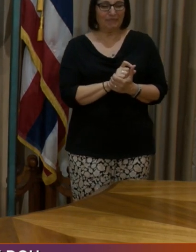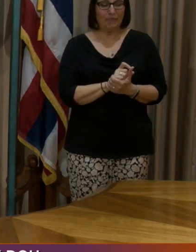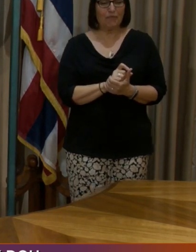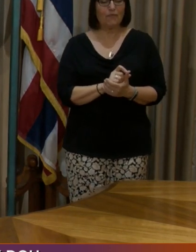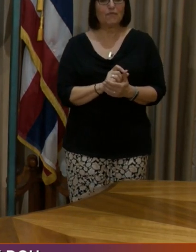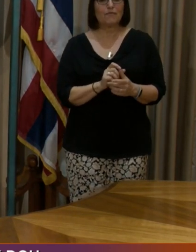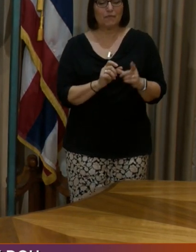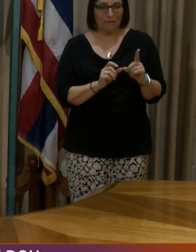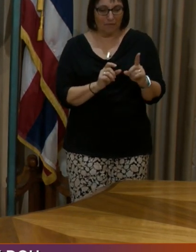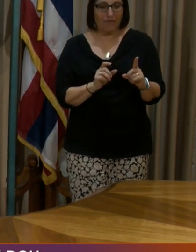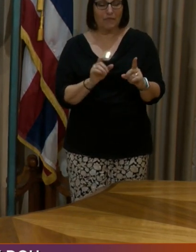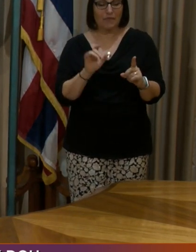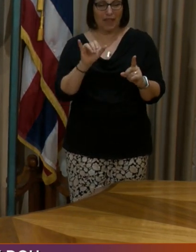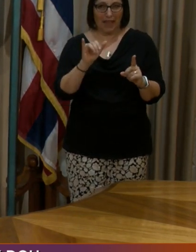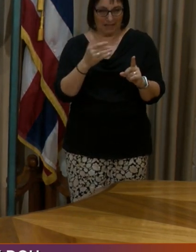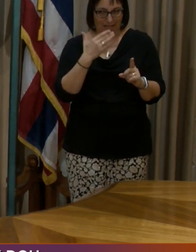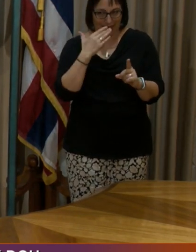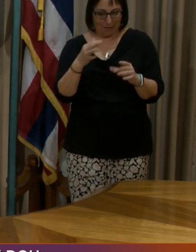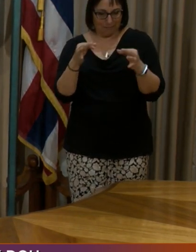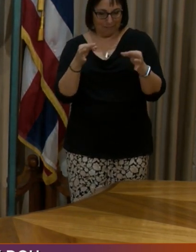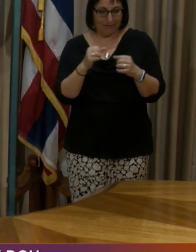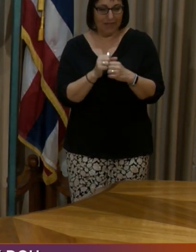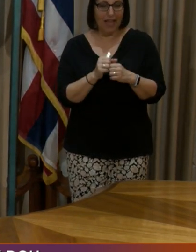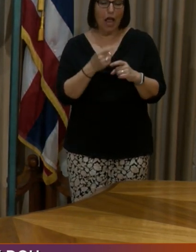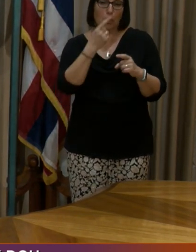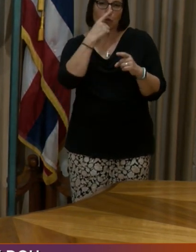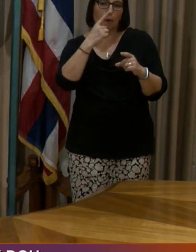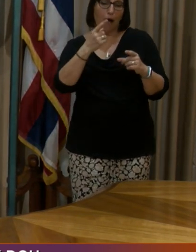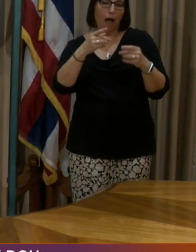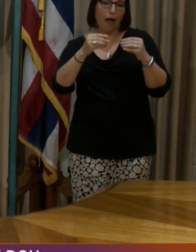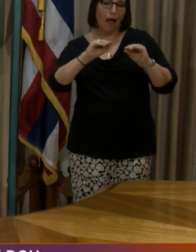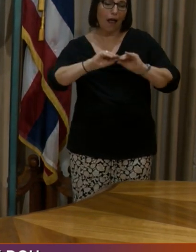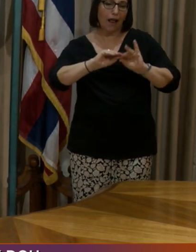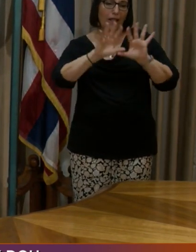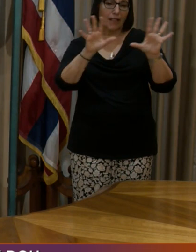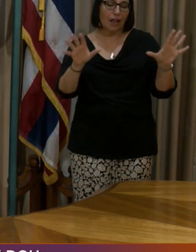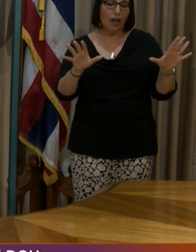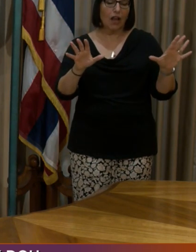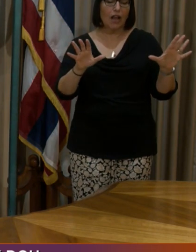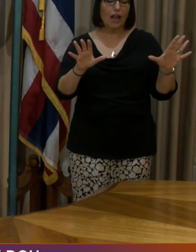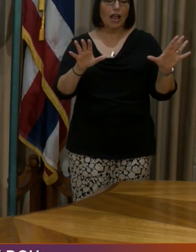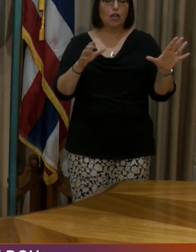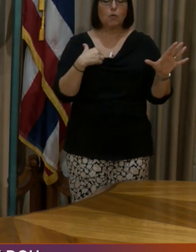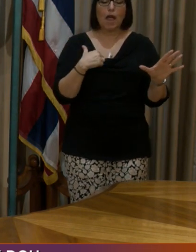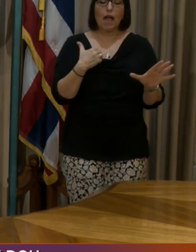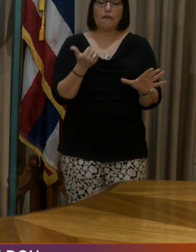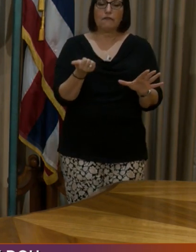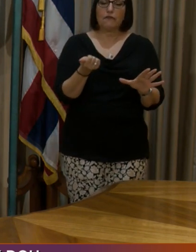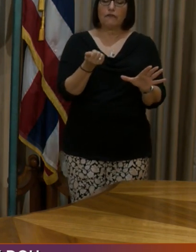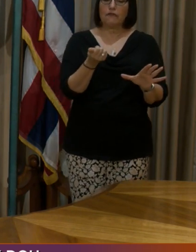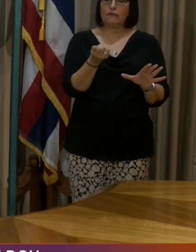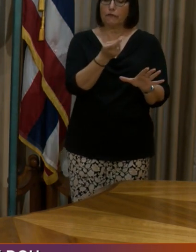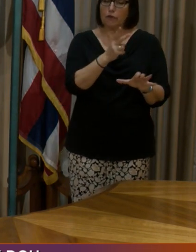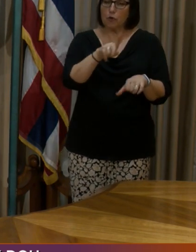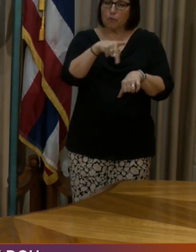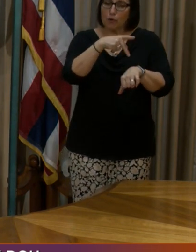UNMUTE I'M SORRY. YEAH, CAN YOU ALSO STARTED THE NAUGHTIES LITTLE BIT HARD TO HEAR?